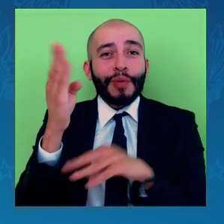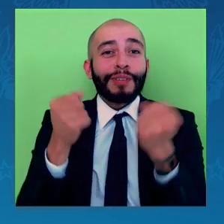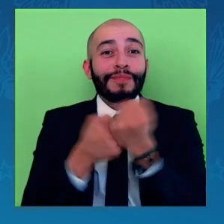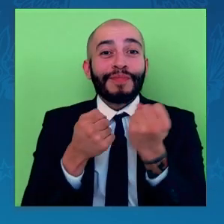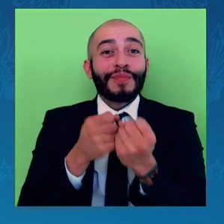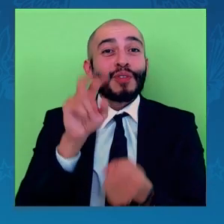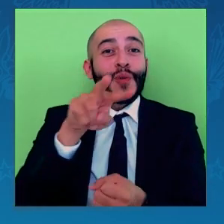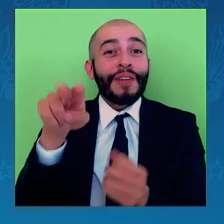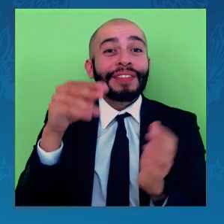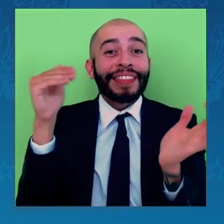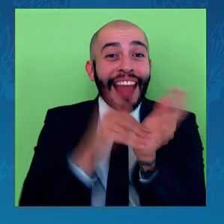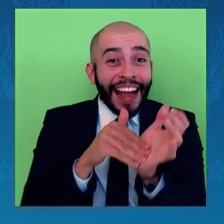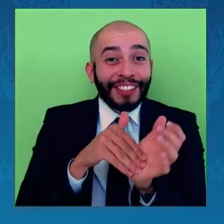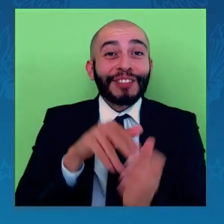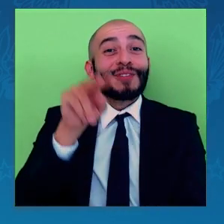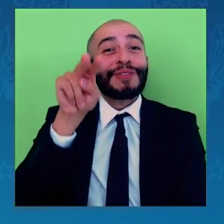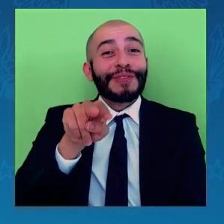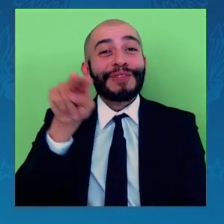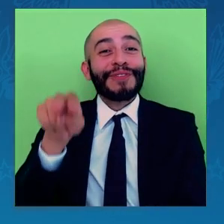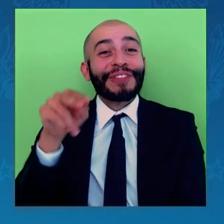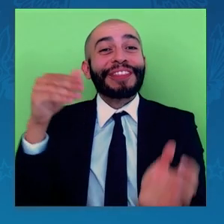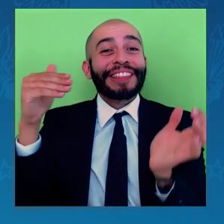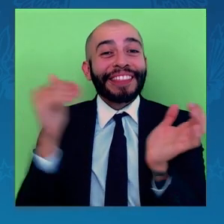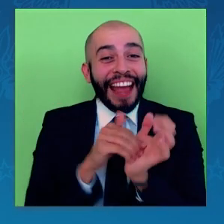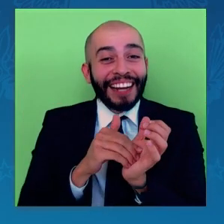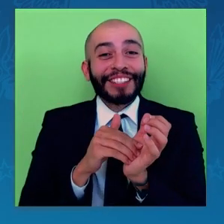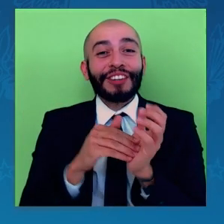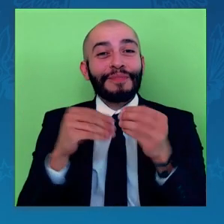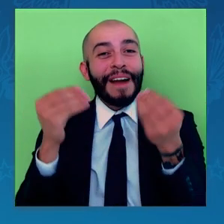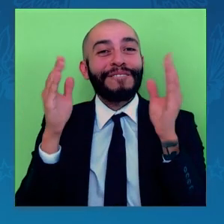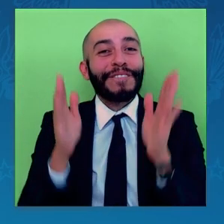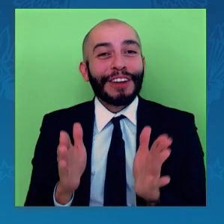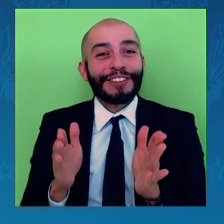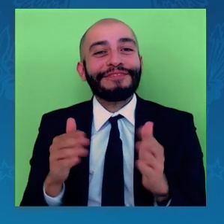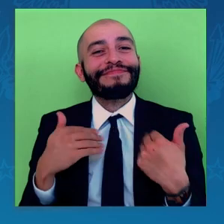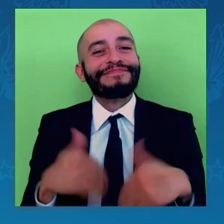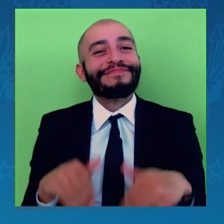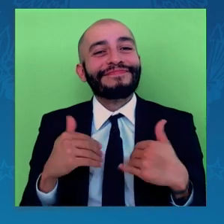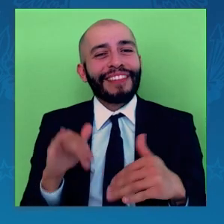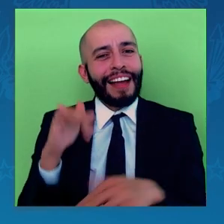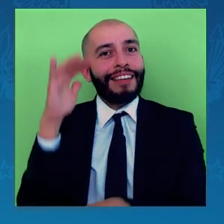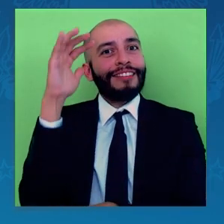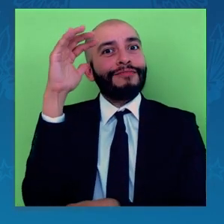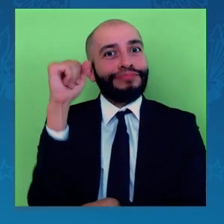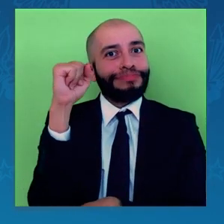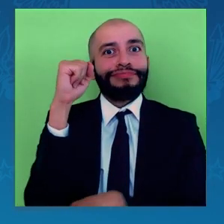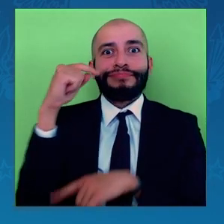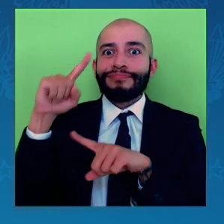a record number of skilled professionals committed to serving in underserved communities.